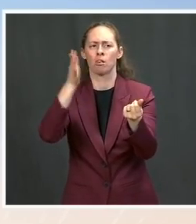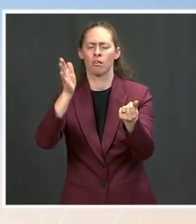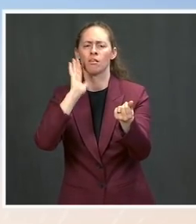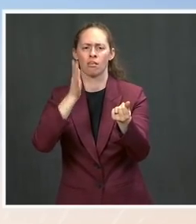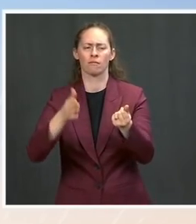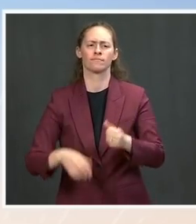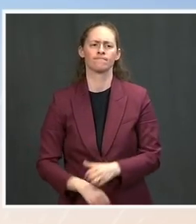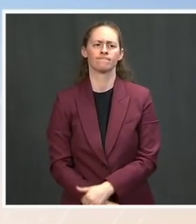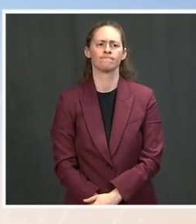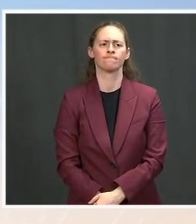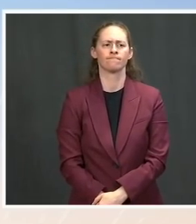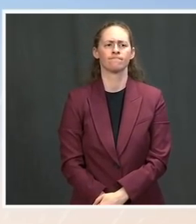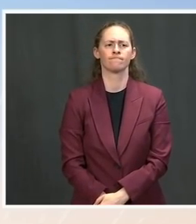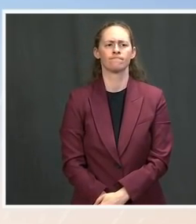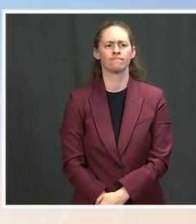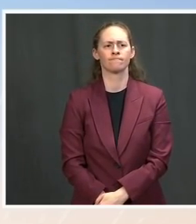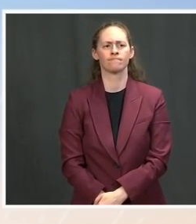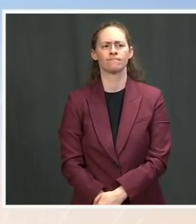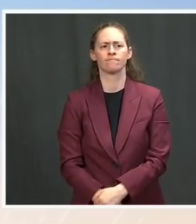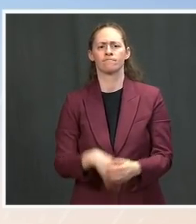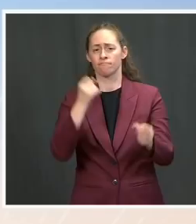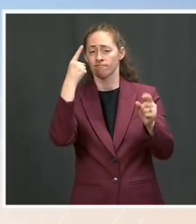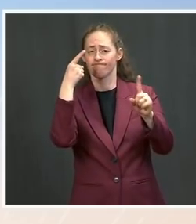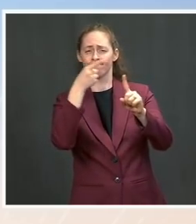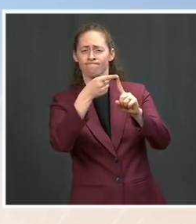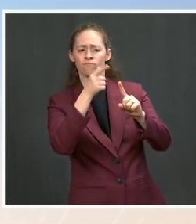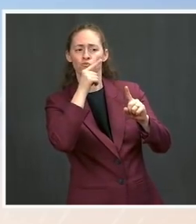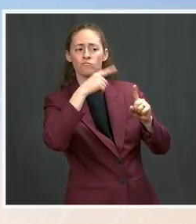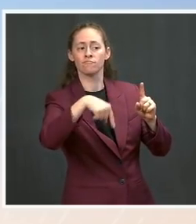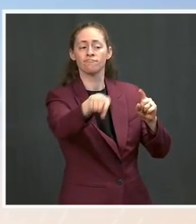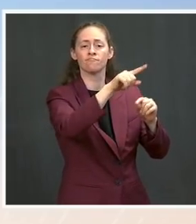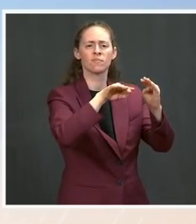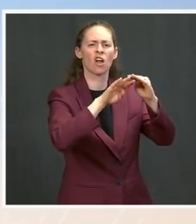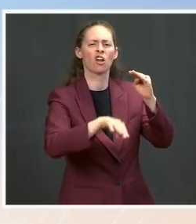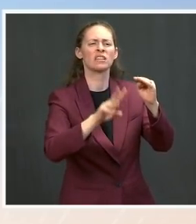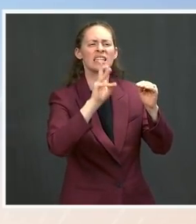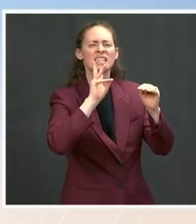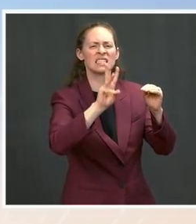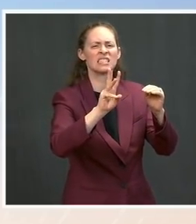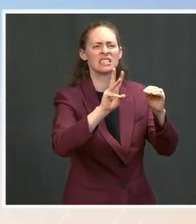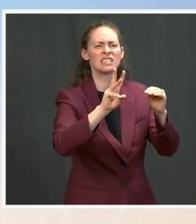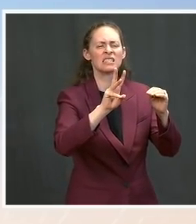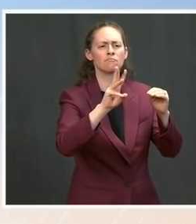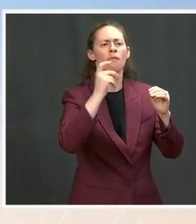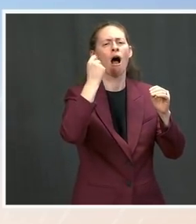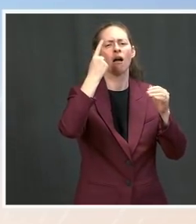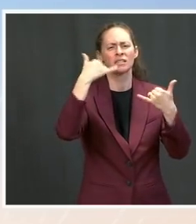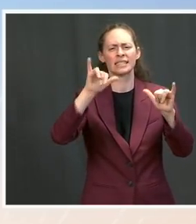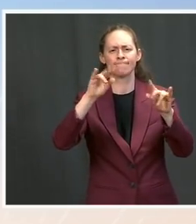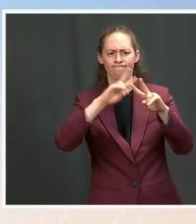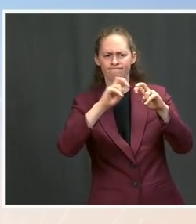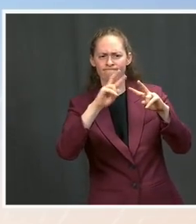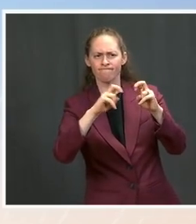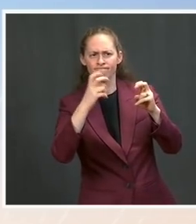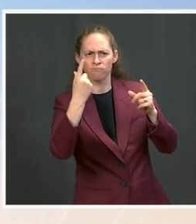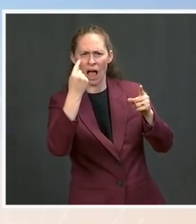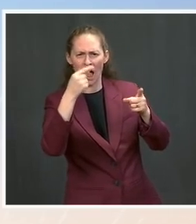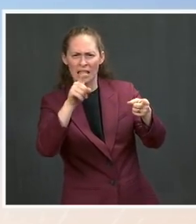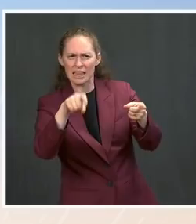Obviously, we're continuing to evaluate what their needs are to continue to get the pandemic under control, put people back to work, but we think that's also a proposal